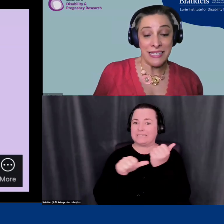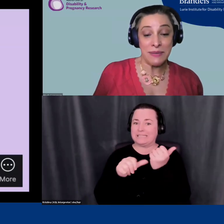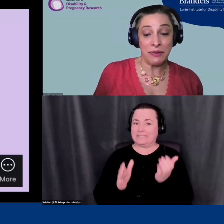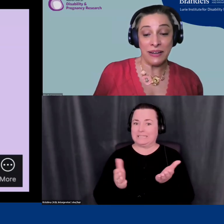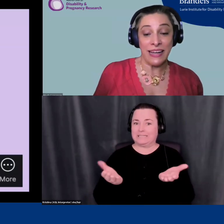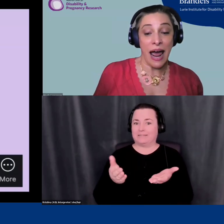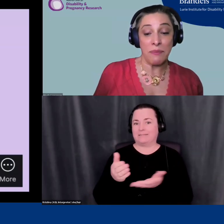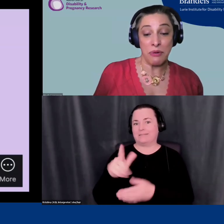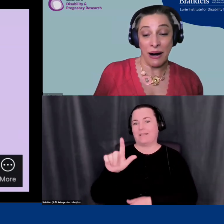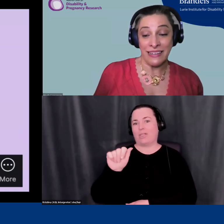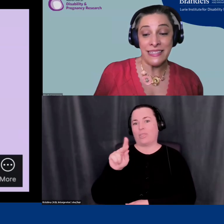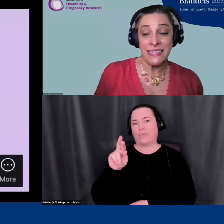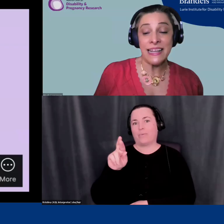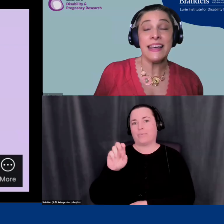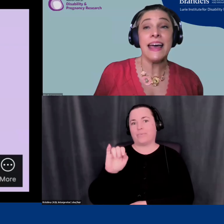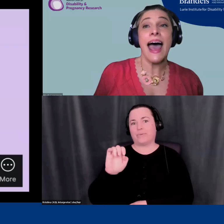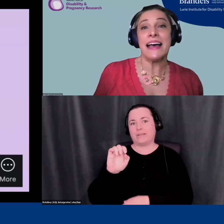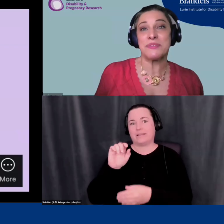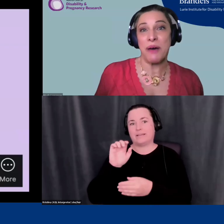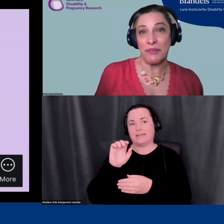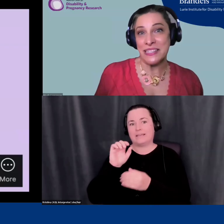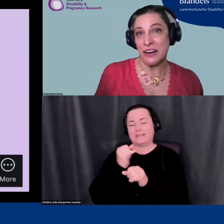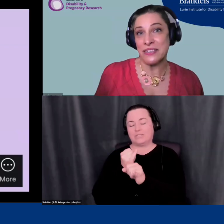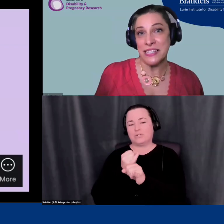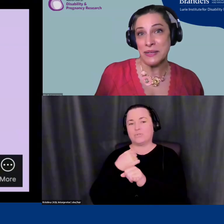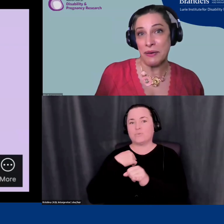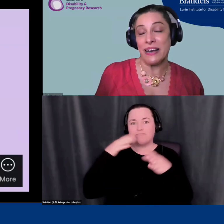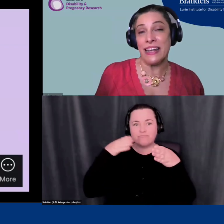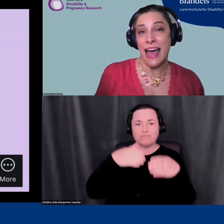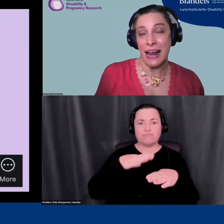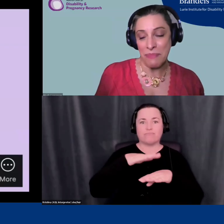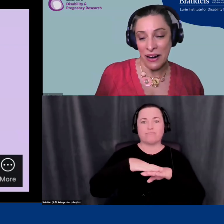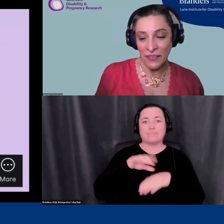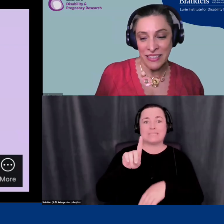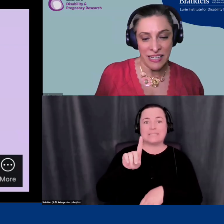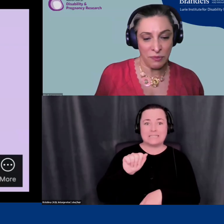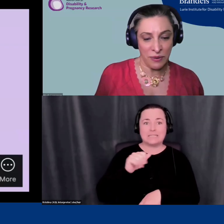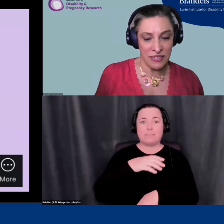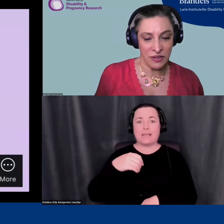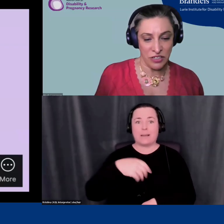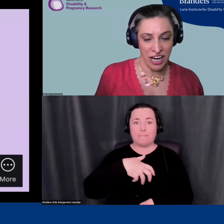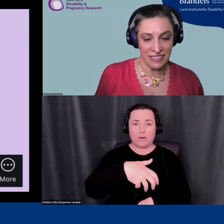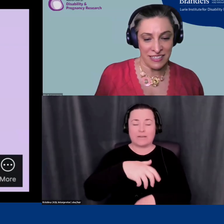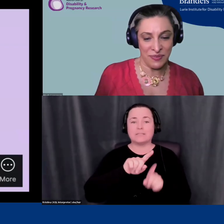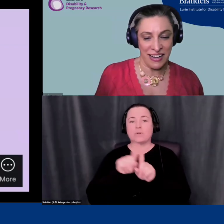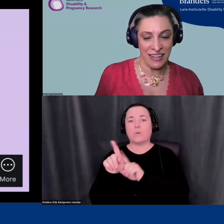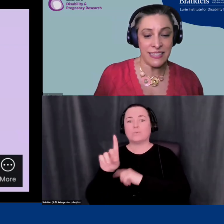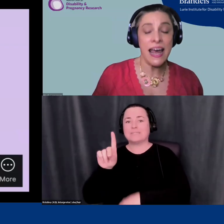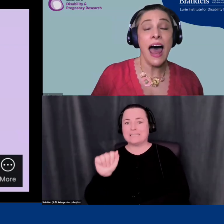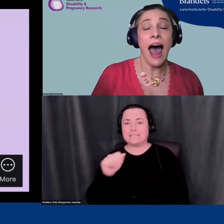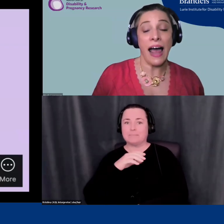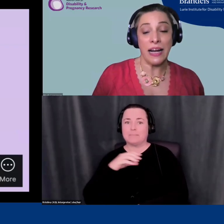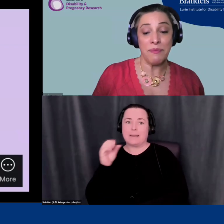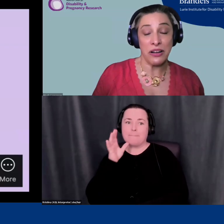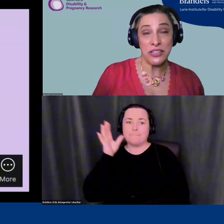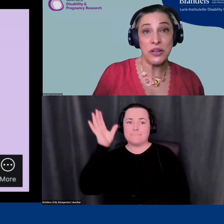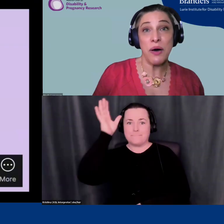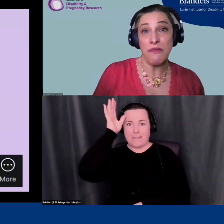disability and pregnancy as well as our disability and parenting research activities. I am also